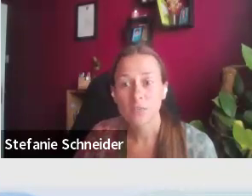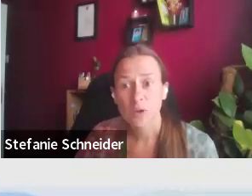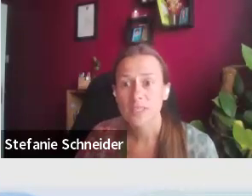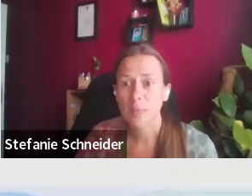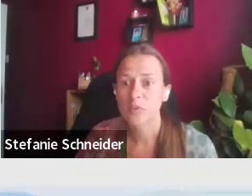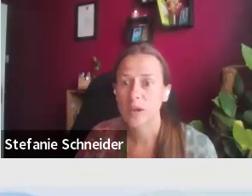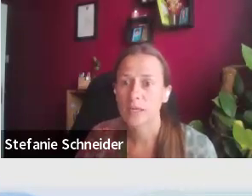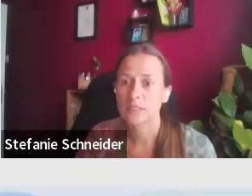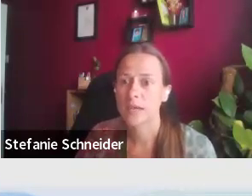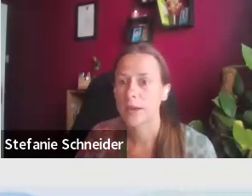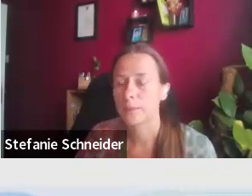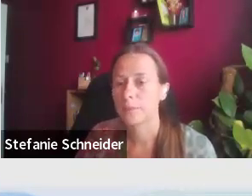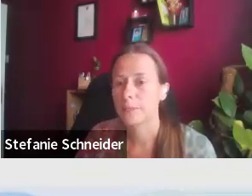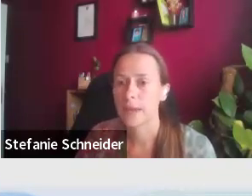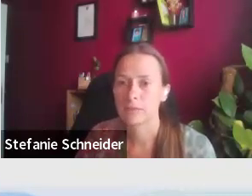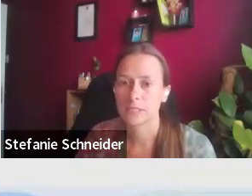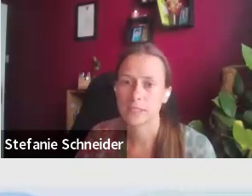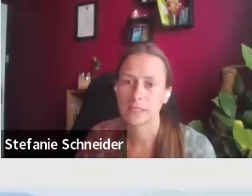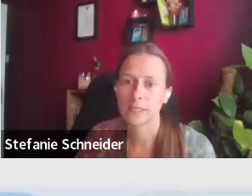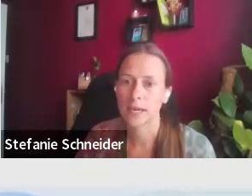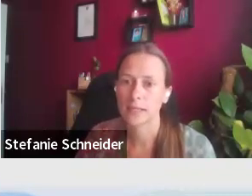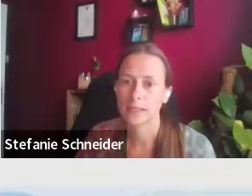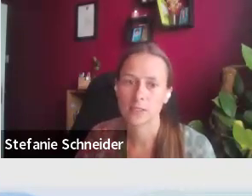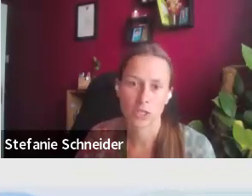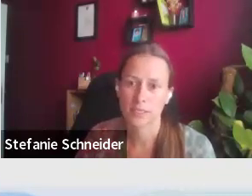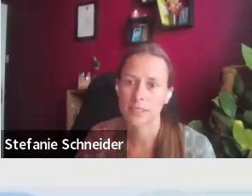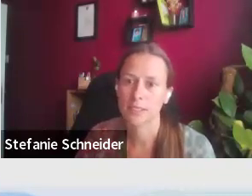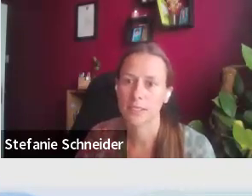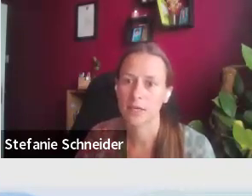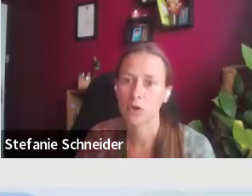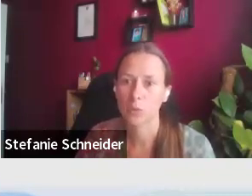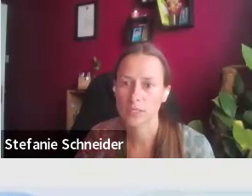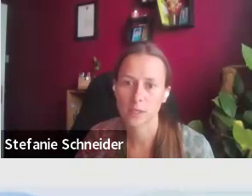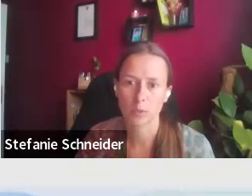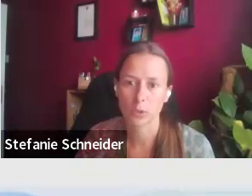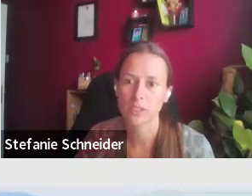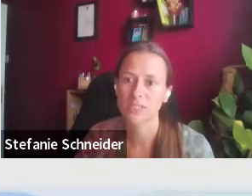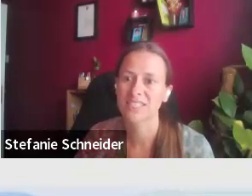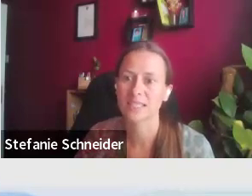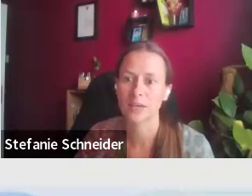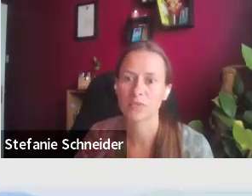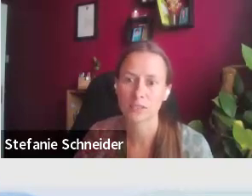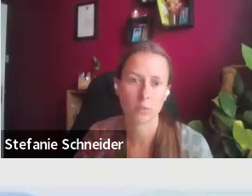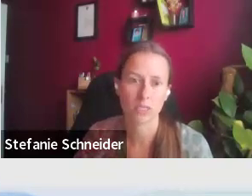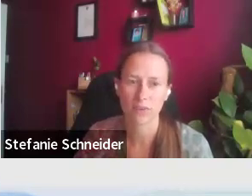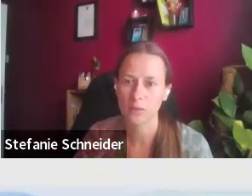But we did for example find evidence that suggests that non-western approaches are still at risk to